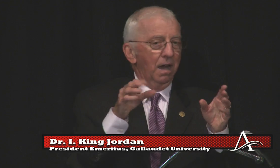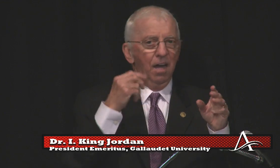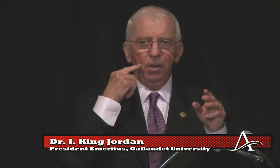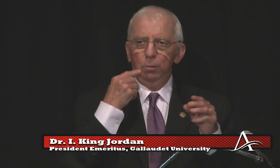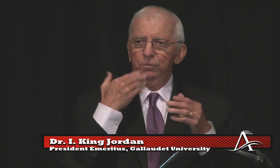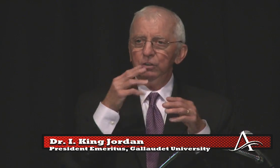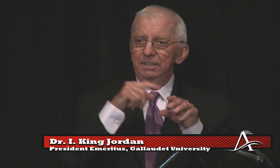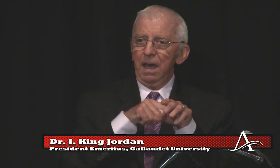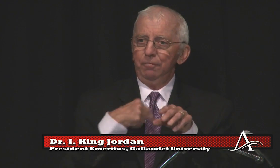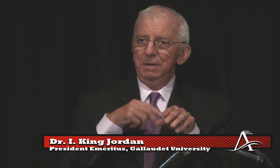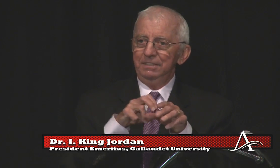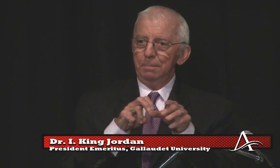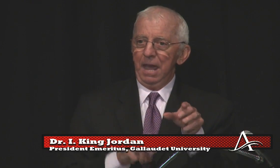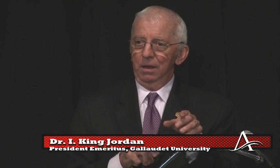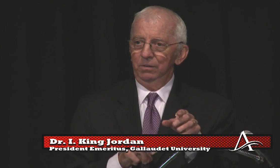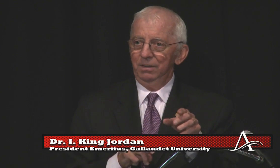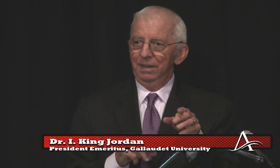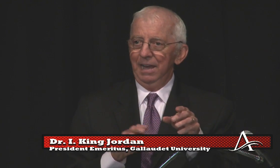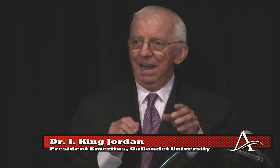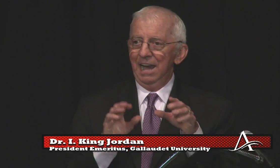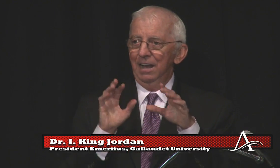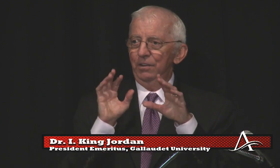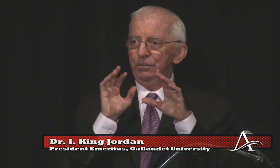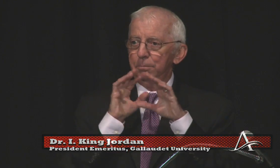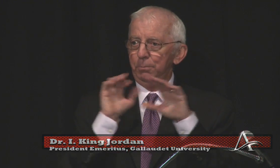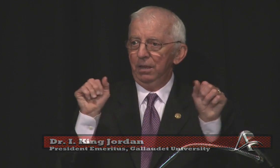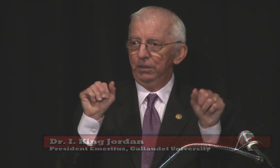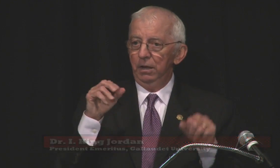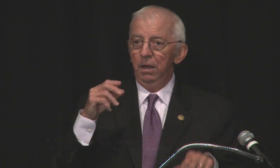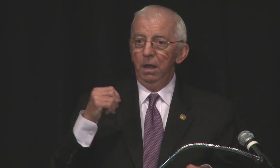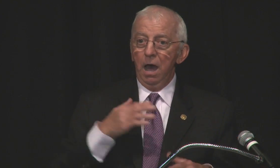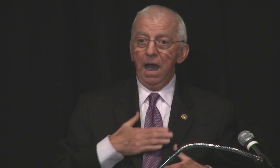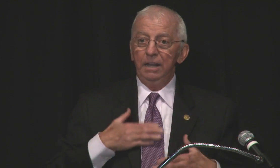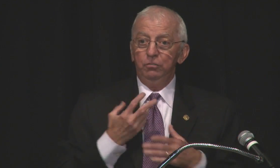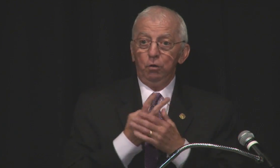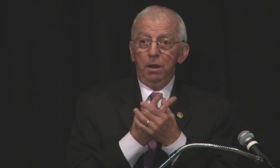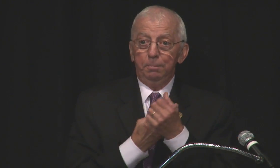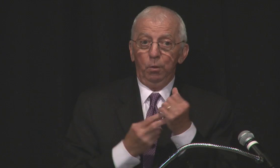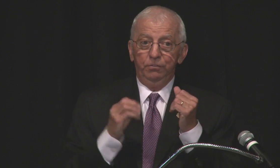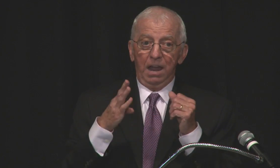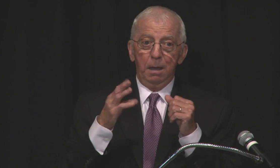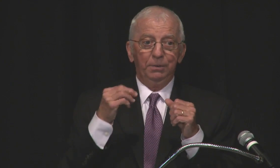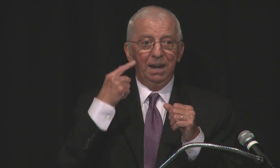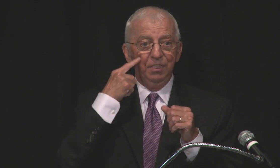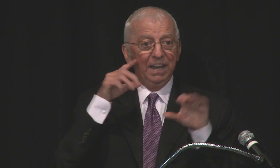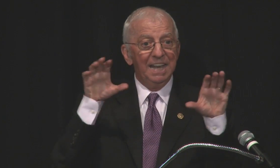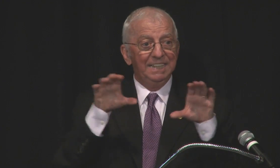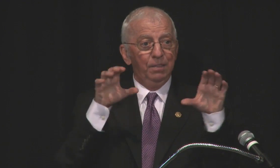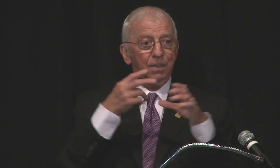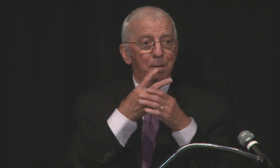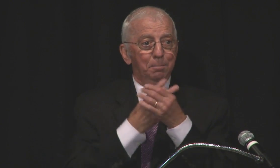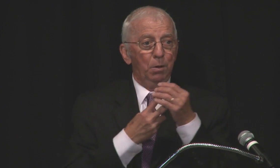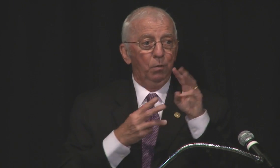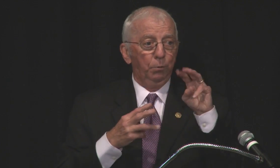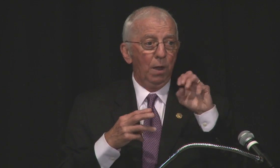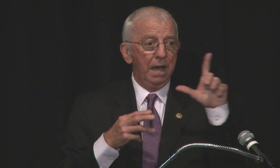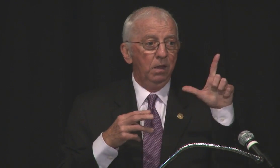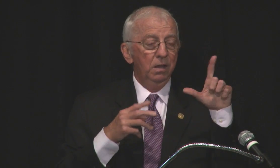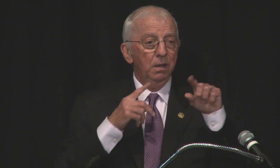I thought it was a good time for me to step down as President. I enjoyed both jobs and I think I did them both well.